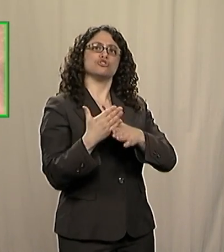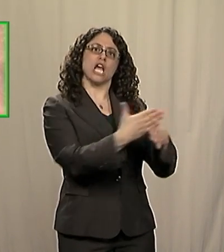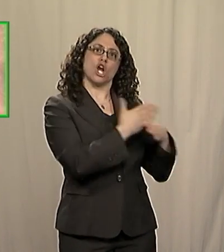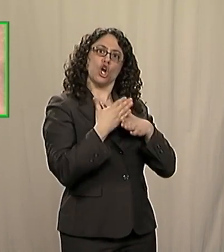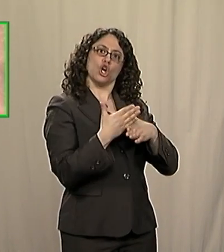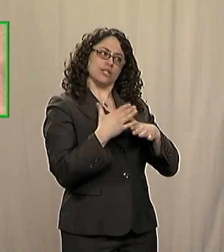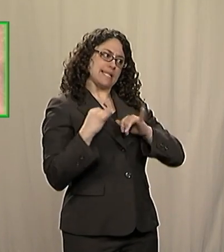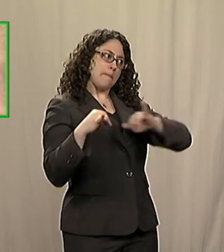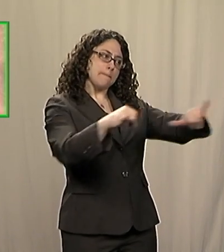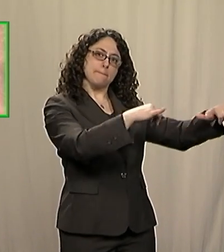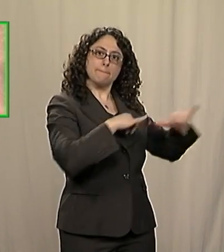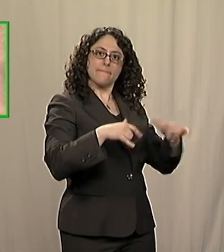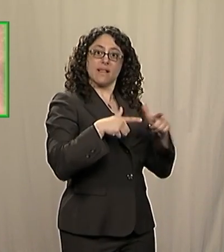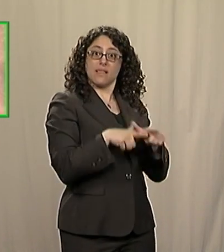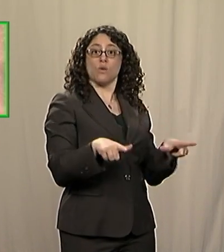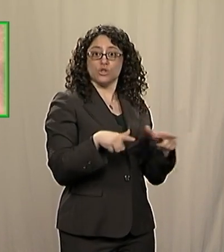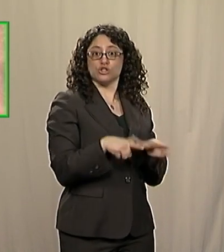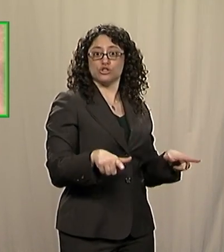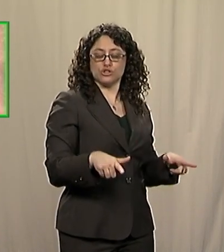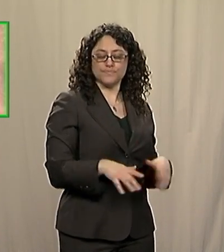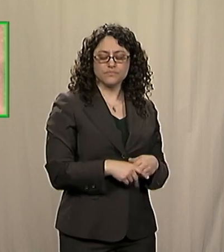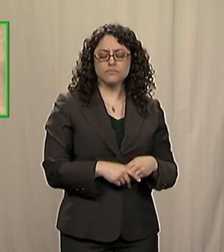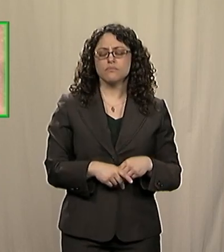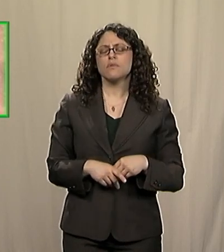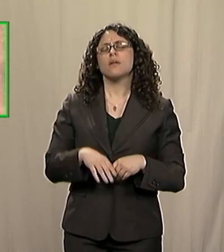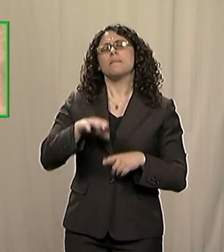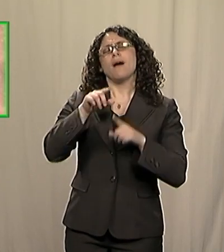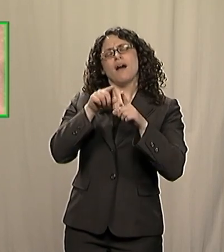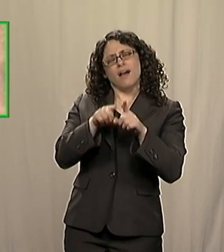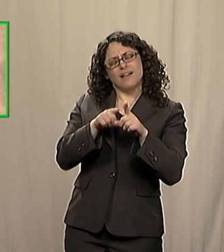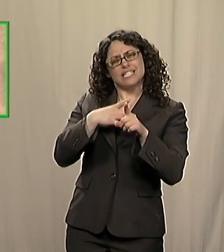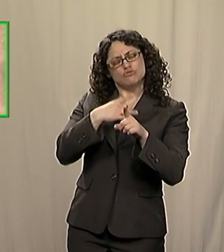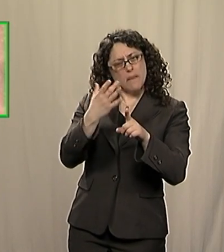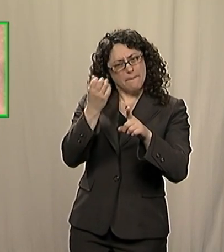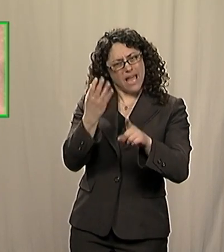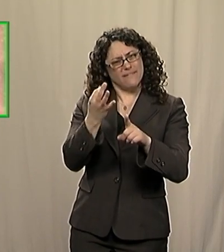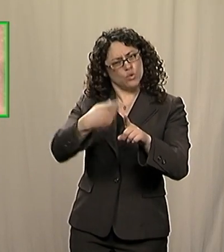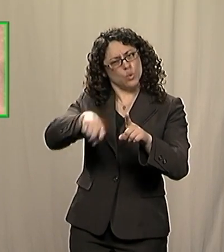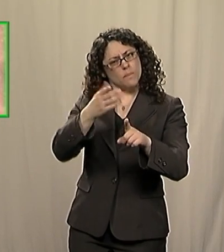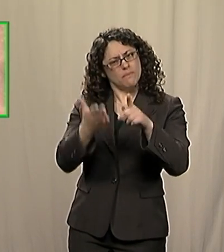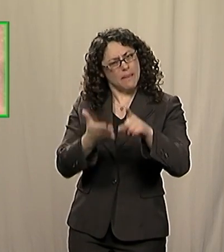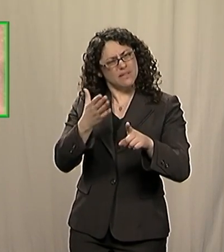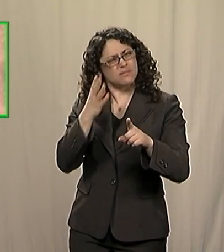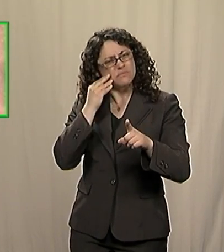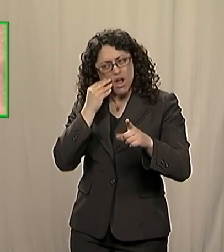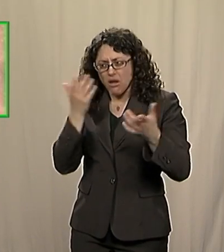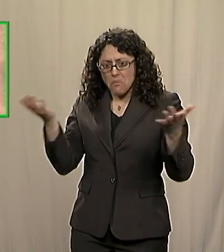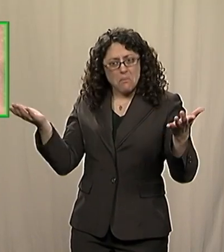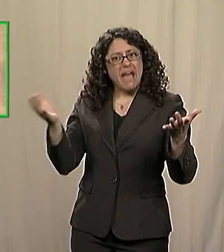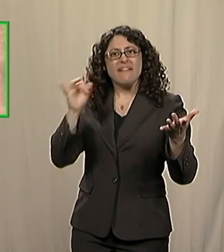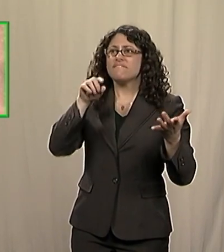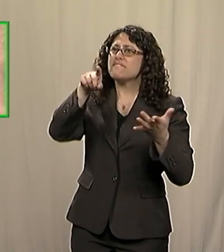And of course you know we can communicate with people who don't share a language.